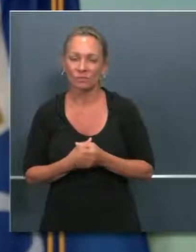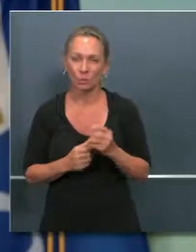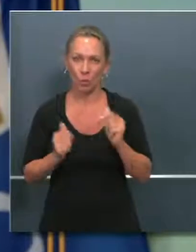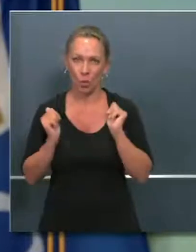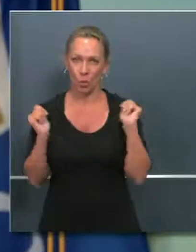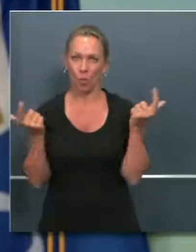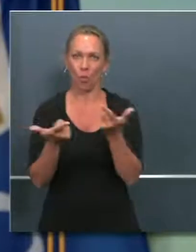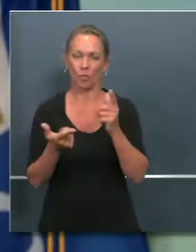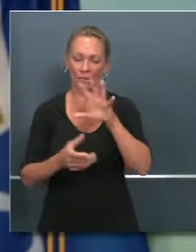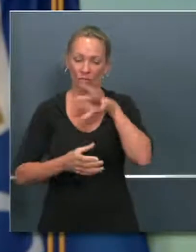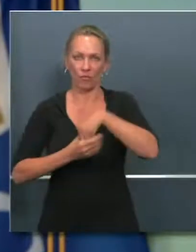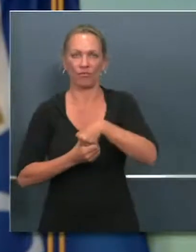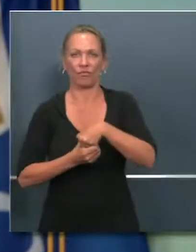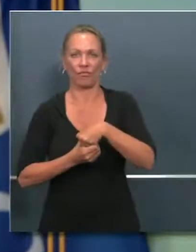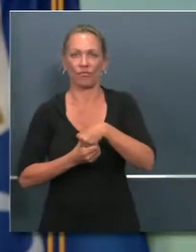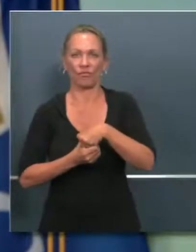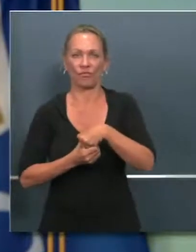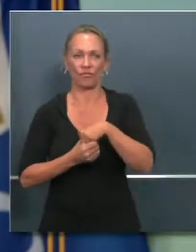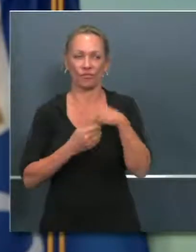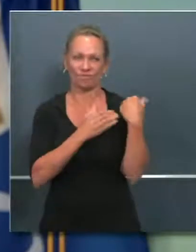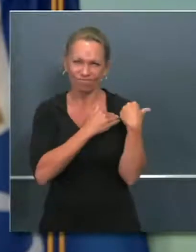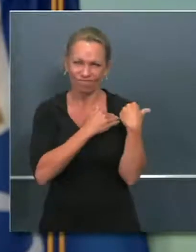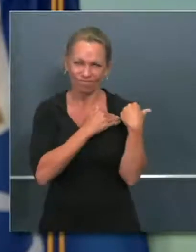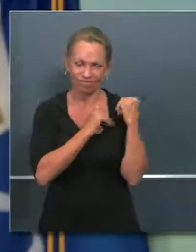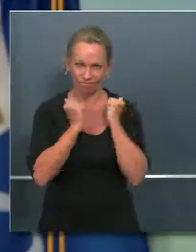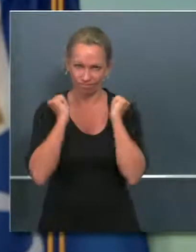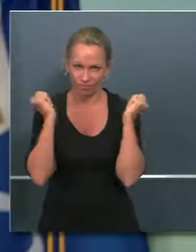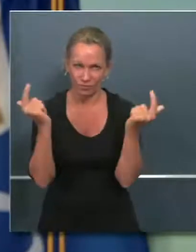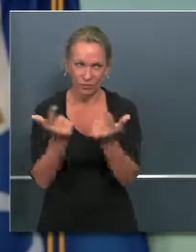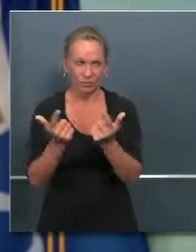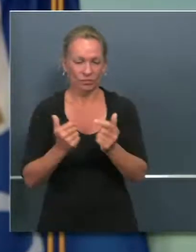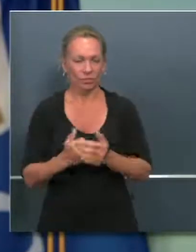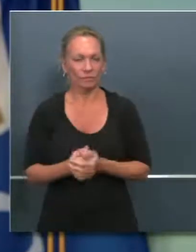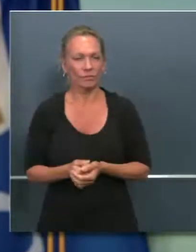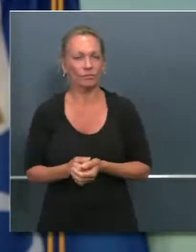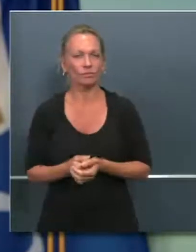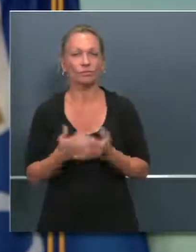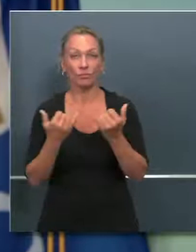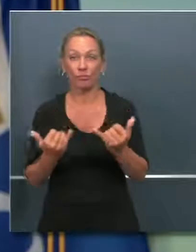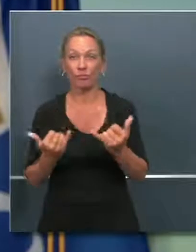system in the state of California you may recall a few months ago I brought up some concerns around